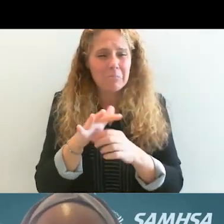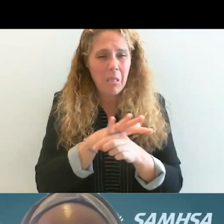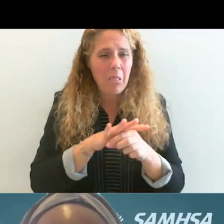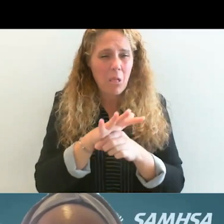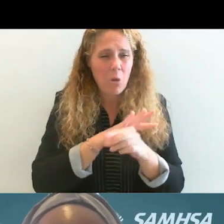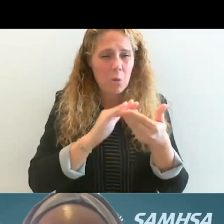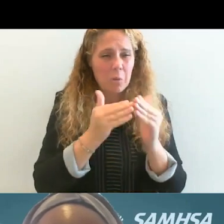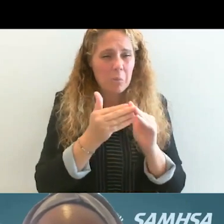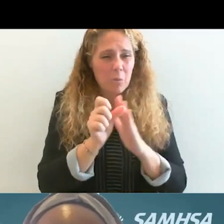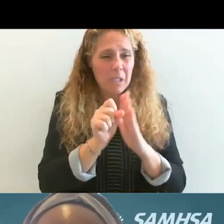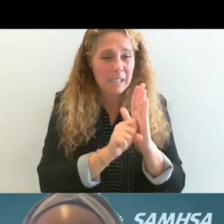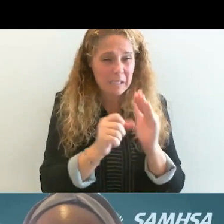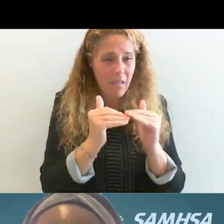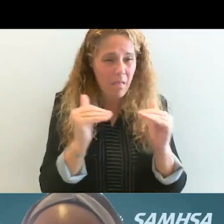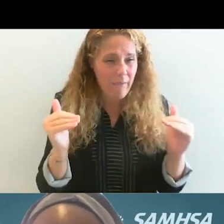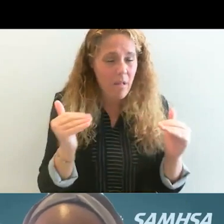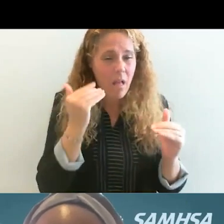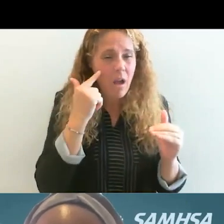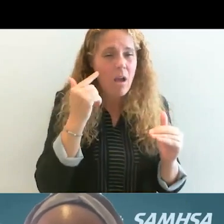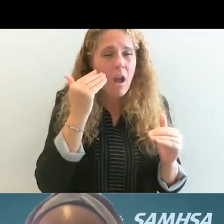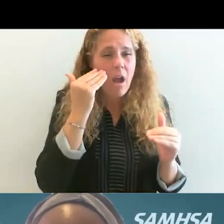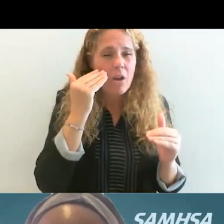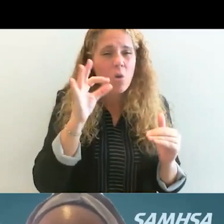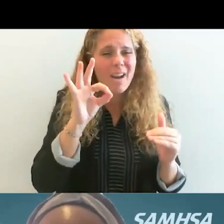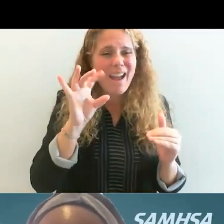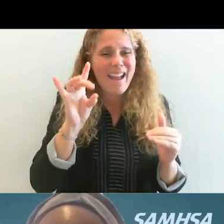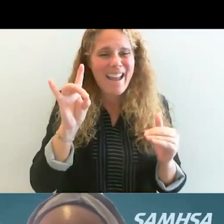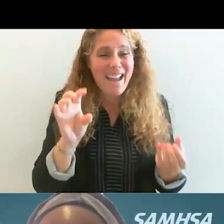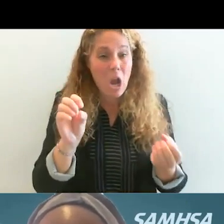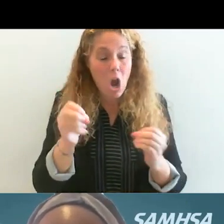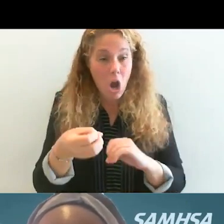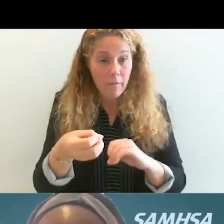SO I KNOW THAT THE 988 OFFICE IS PREPARING FOR A POLICY ACADEMY